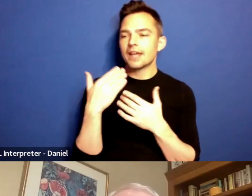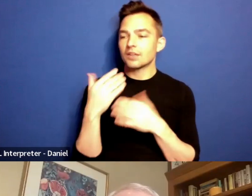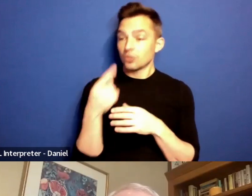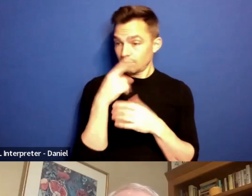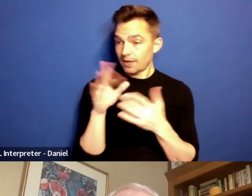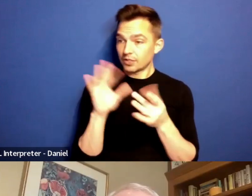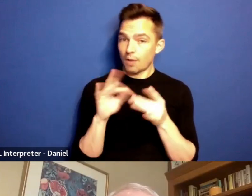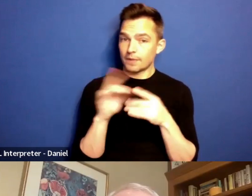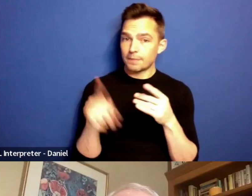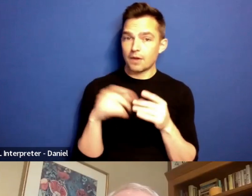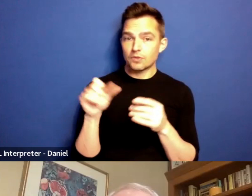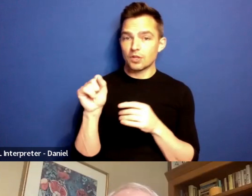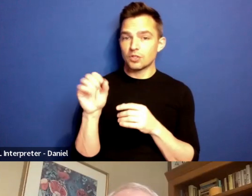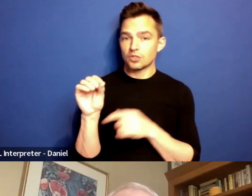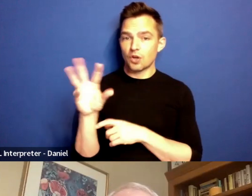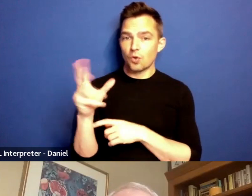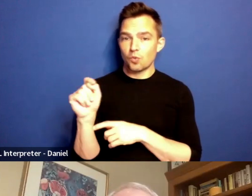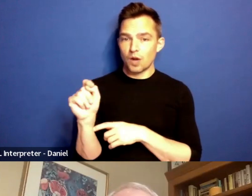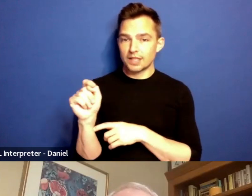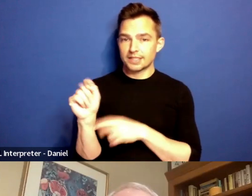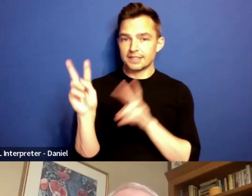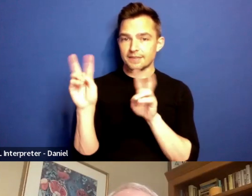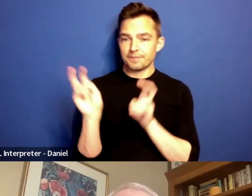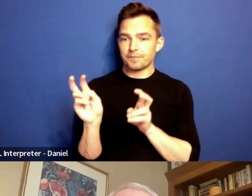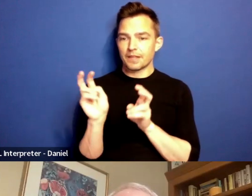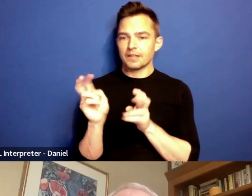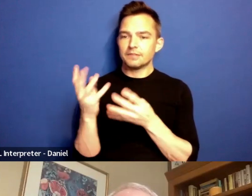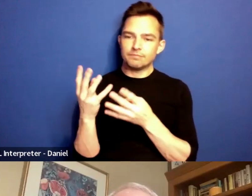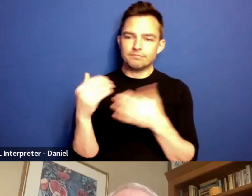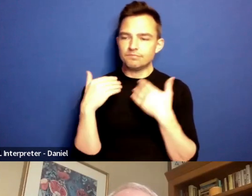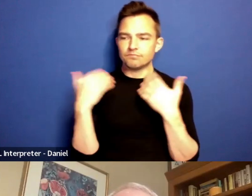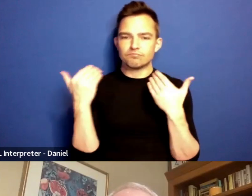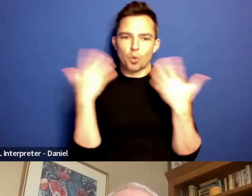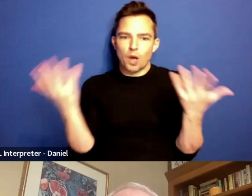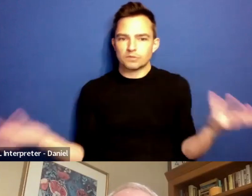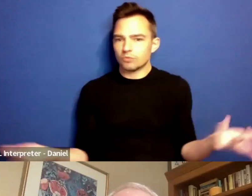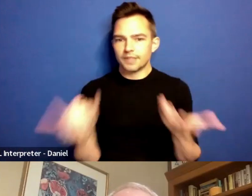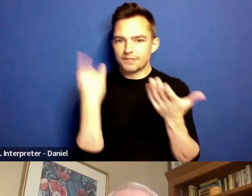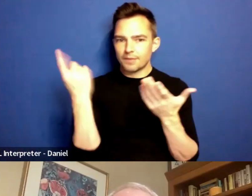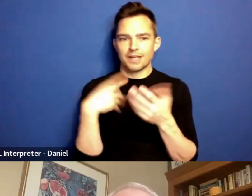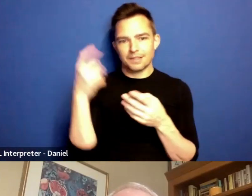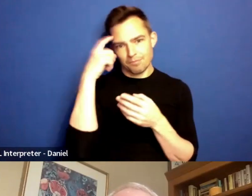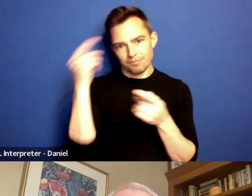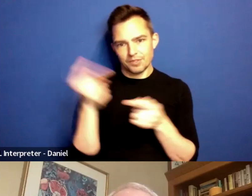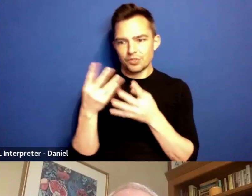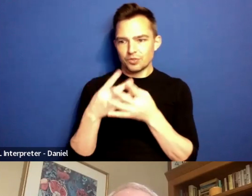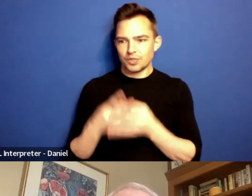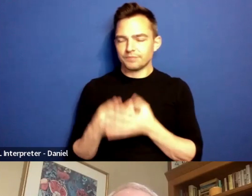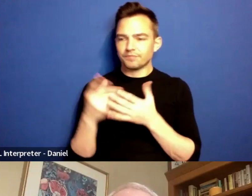the sowhat. So screening to understand if someone had a brain injury, now what what benefit does it have for the